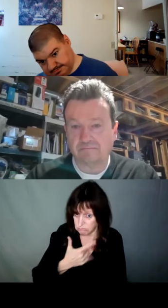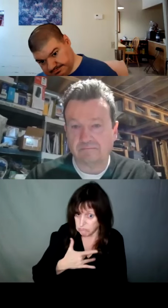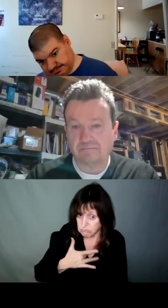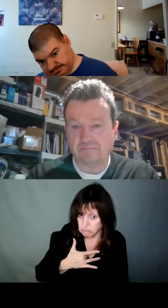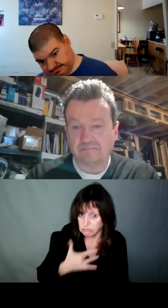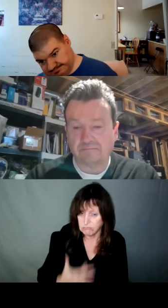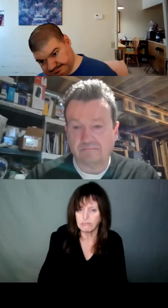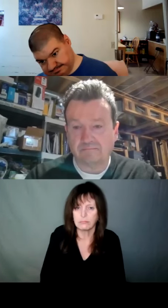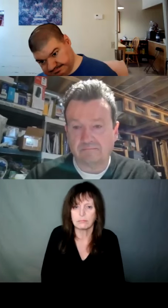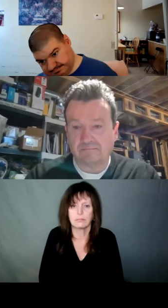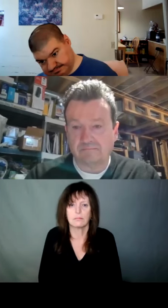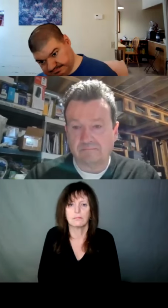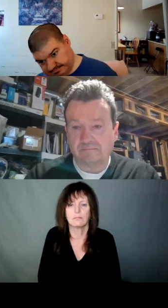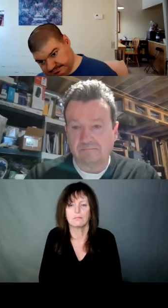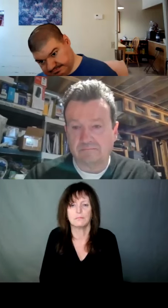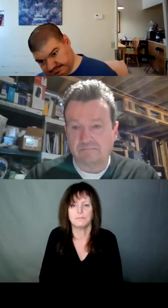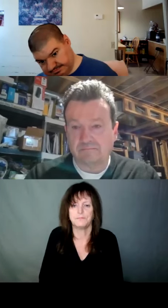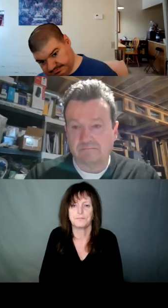in getting self advocating for the Covid-19 vaccine